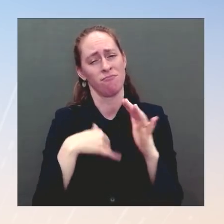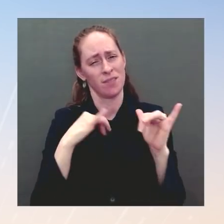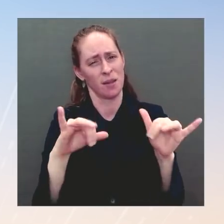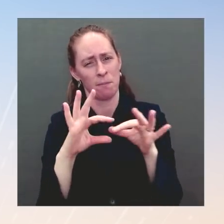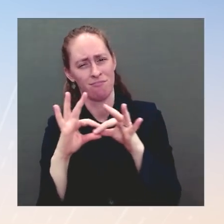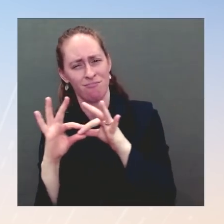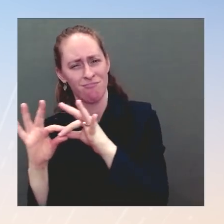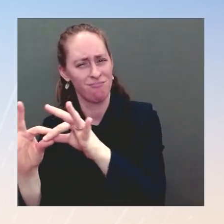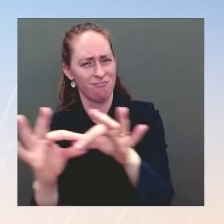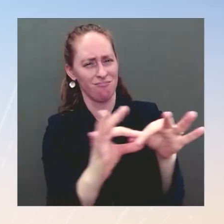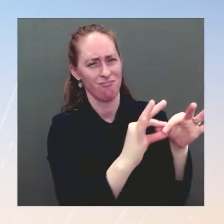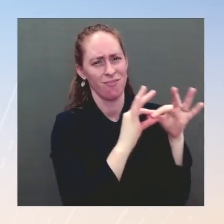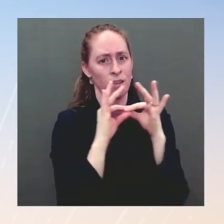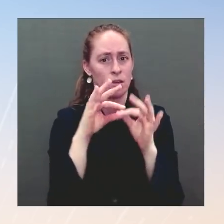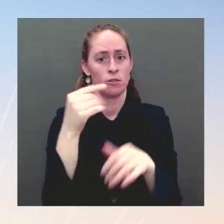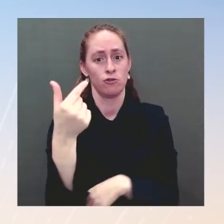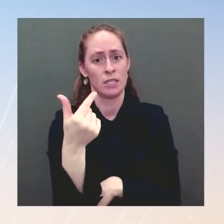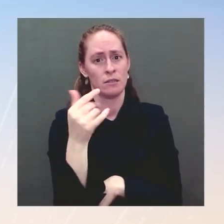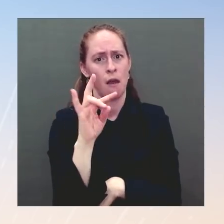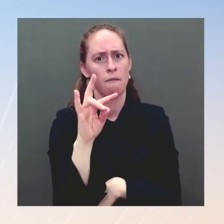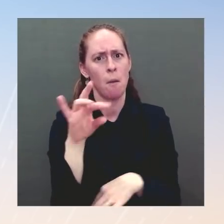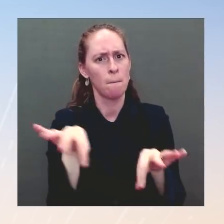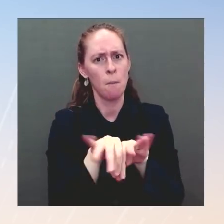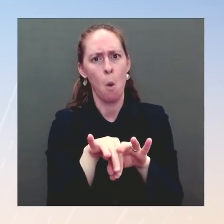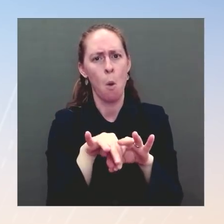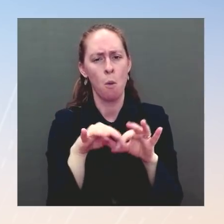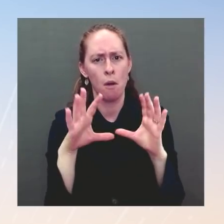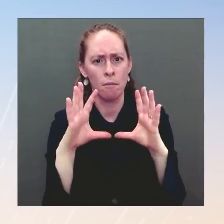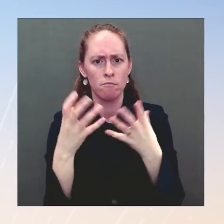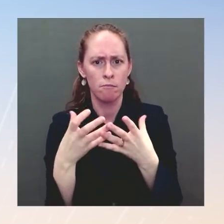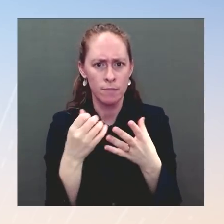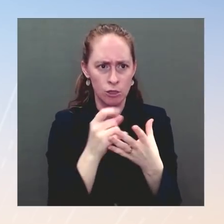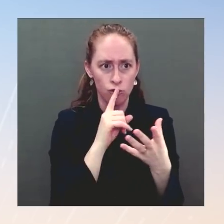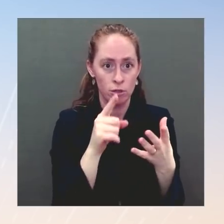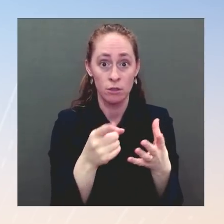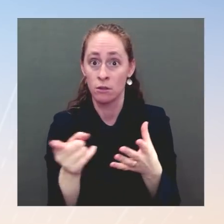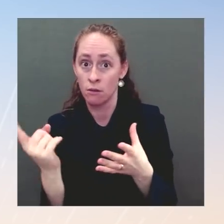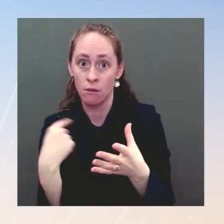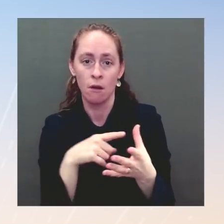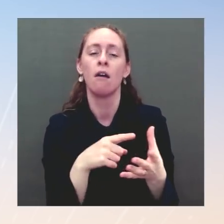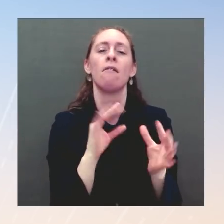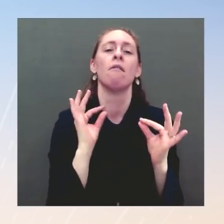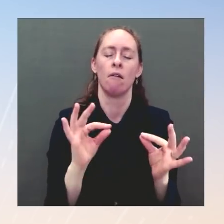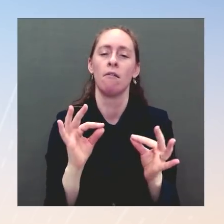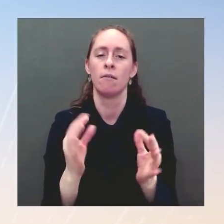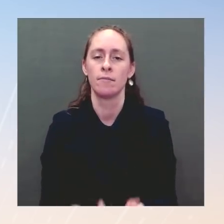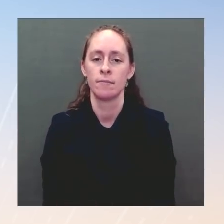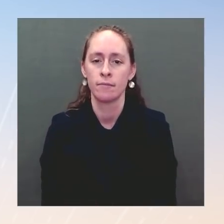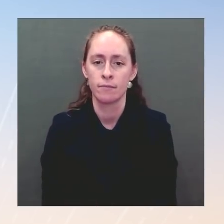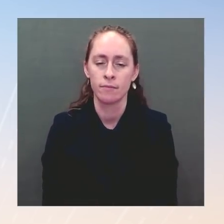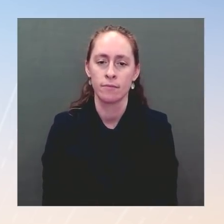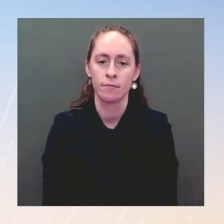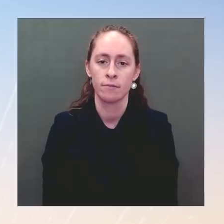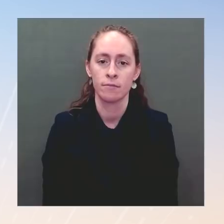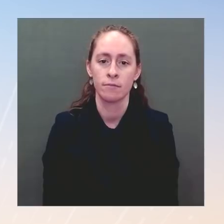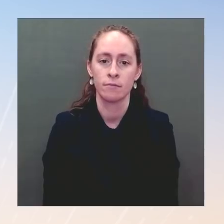to remain very closely engaged with. The G7 is 50 percent of the world's economy and joined us -- all of them --